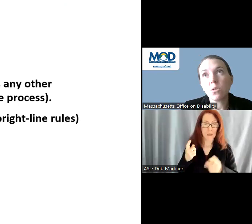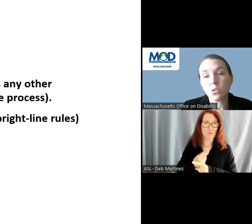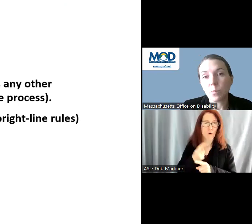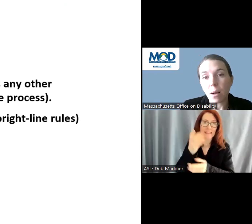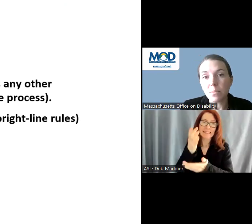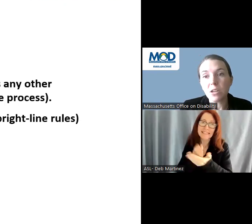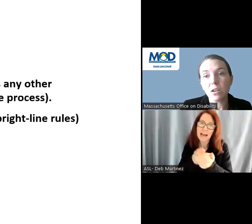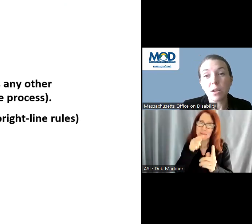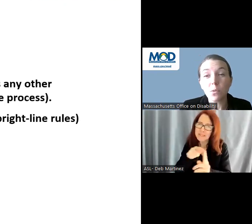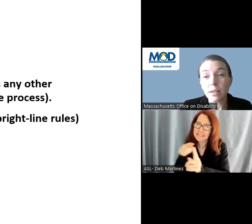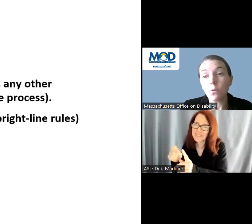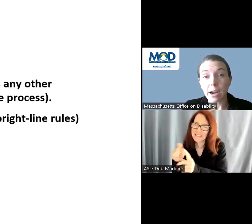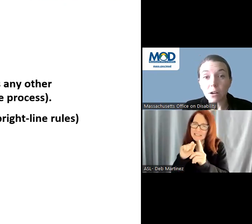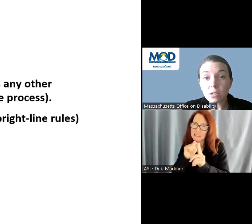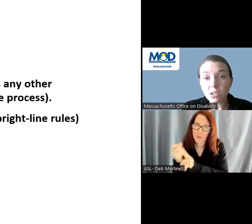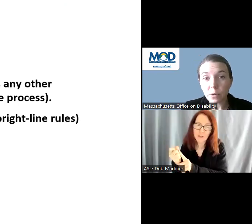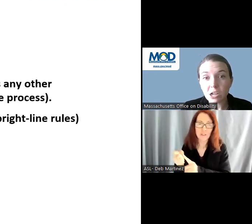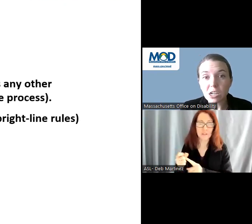are probably going to be really rare situations